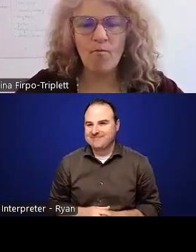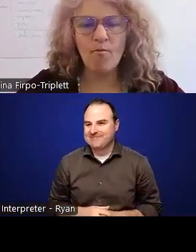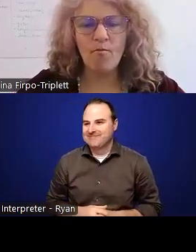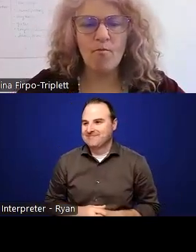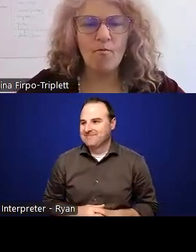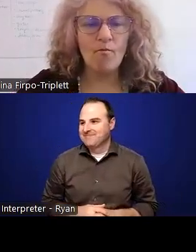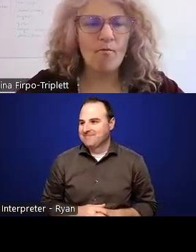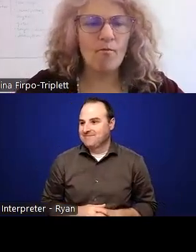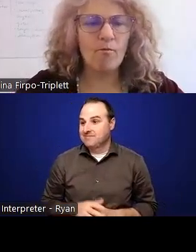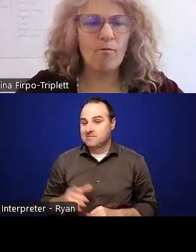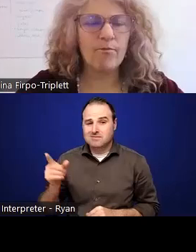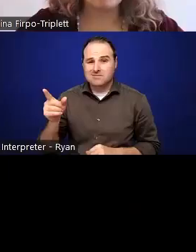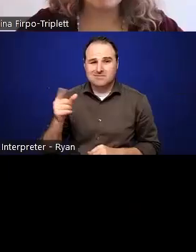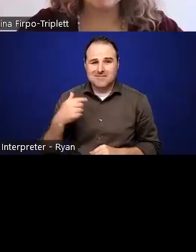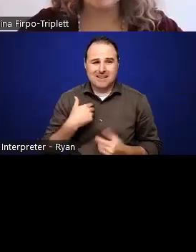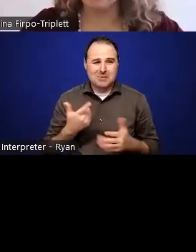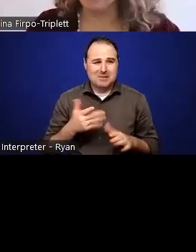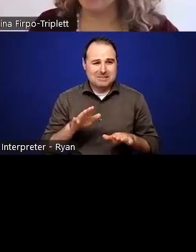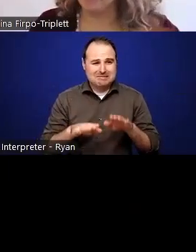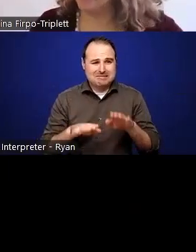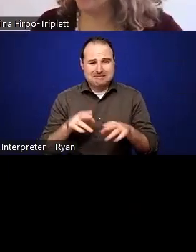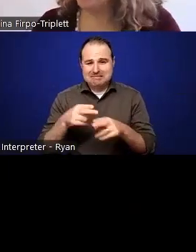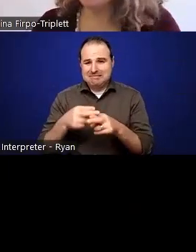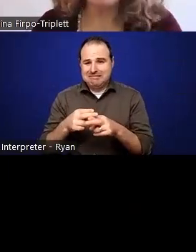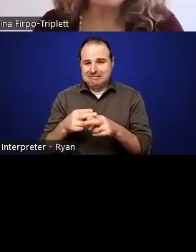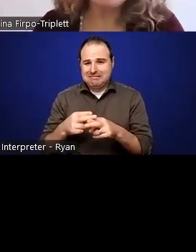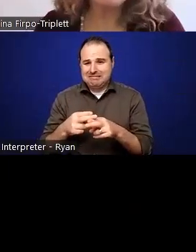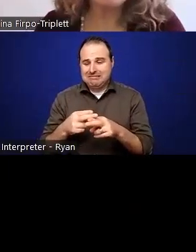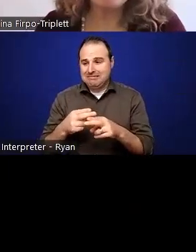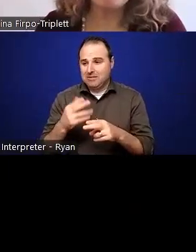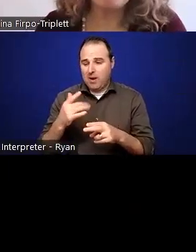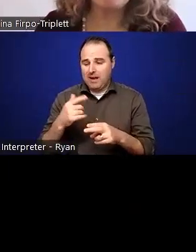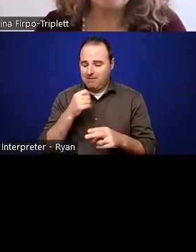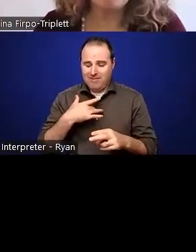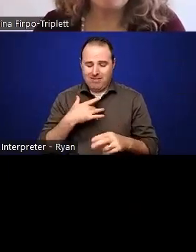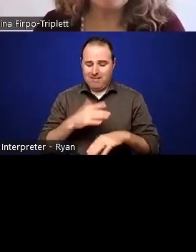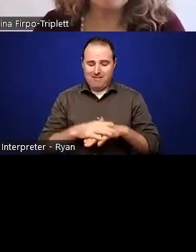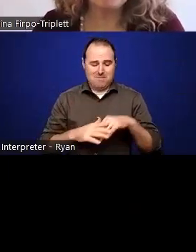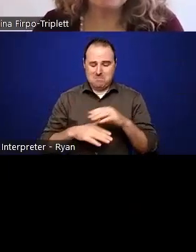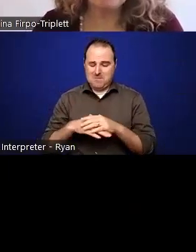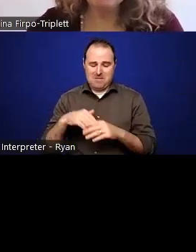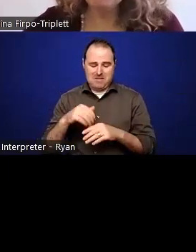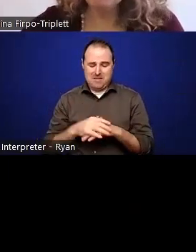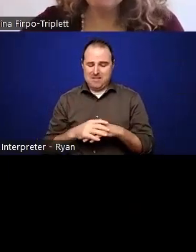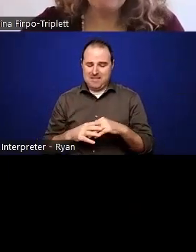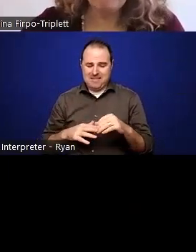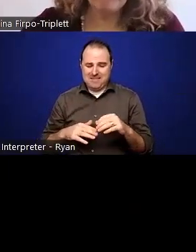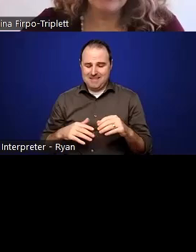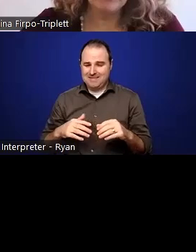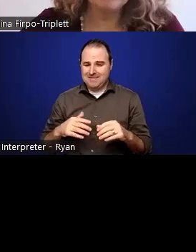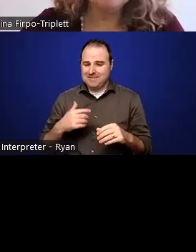don't want another thing sloshing around in there. Okie dokie. Well, I'll let the doctor know. She